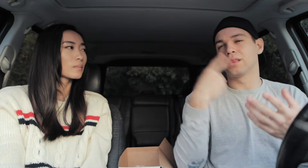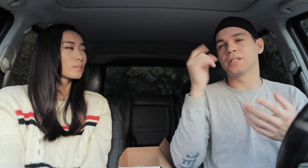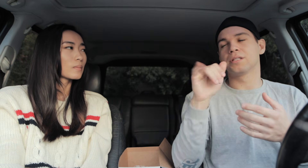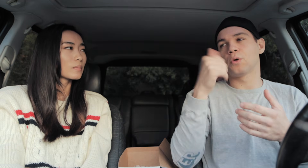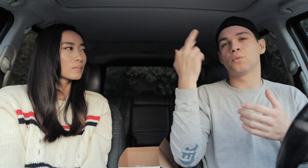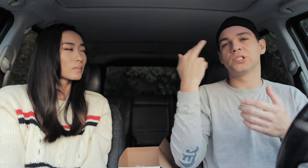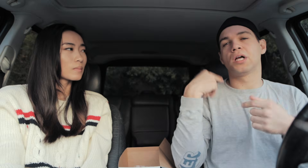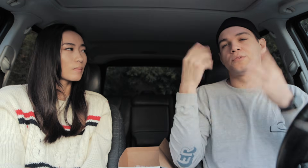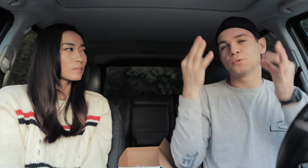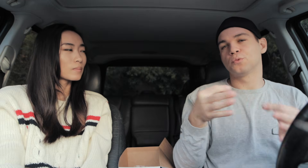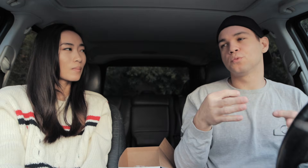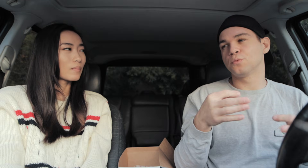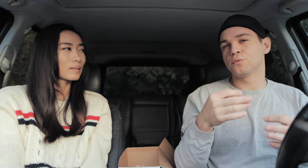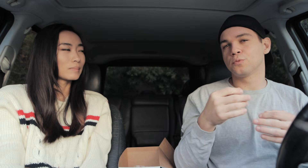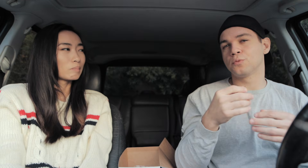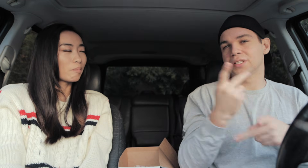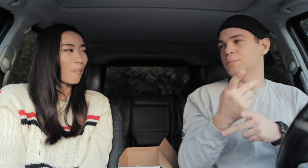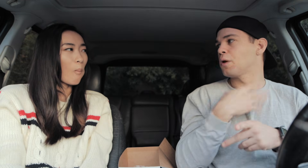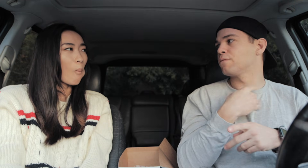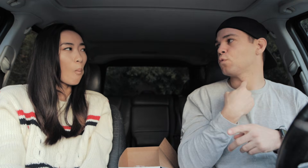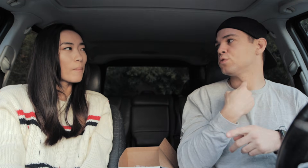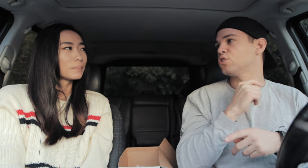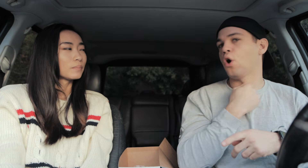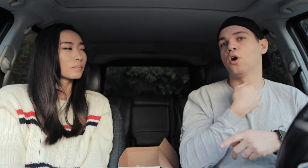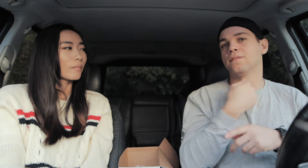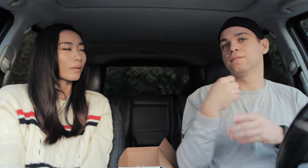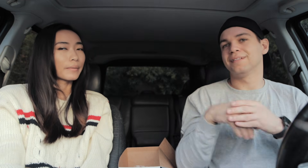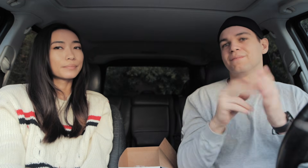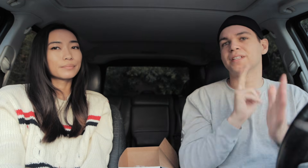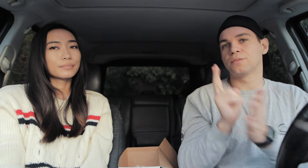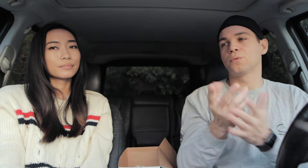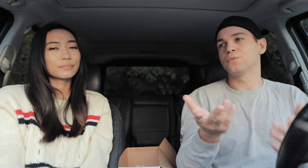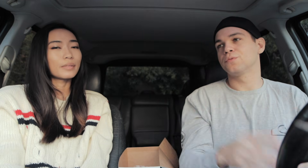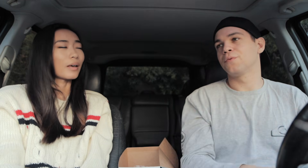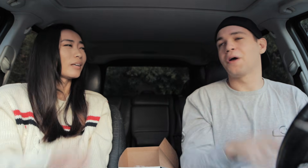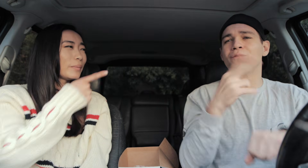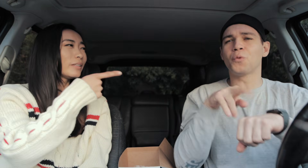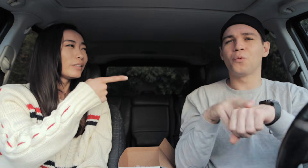so I think that's another reason why I choose to keep my voice off in the videos yeah, I mean